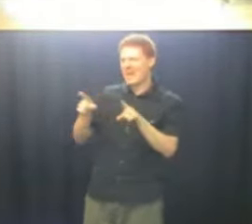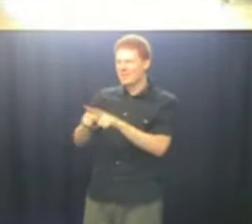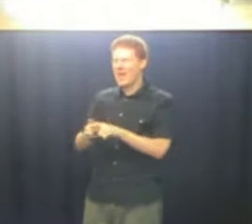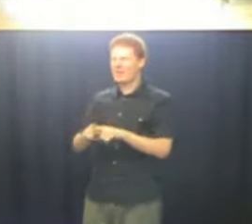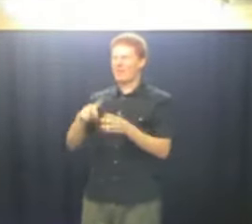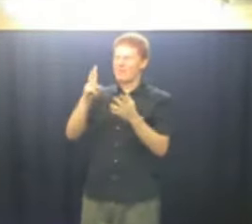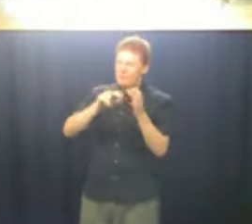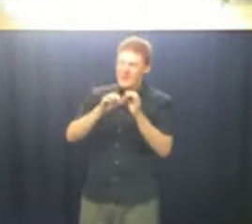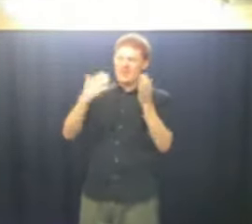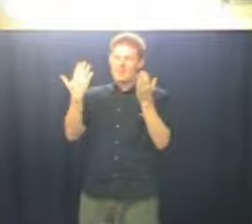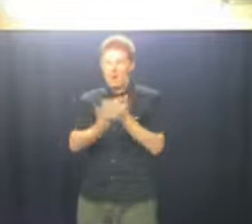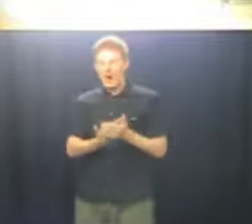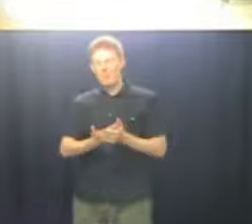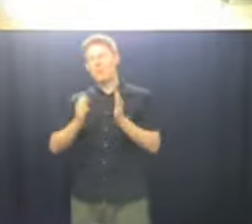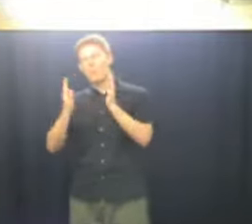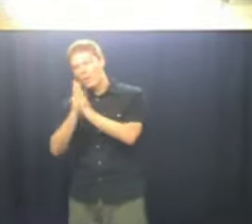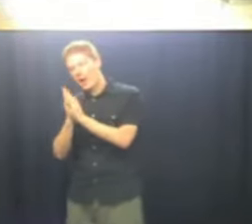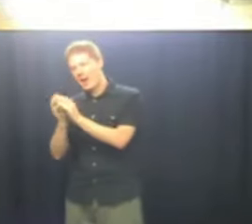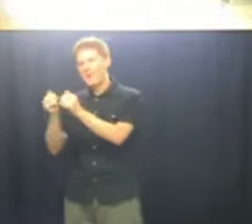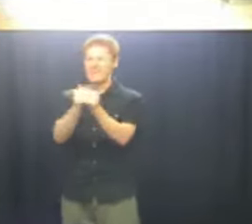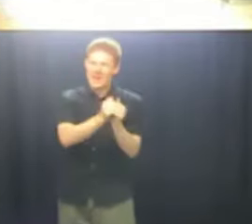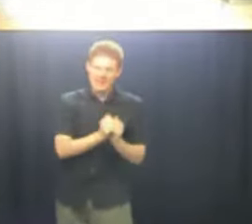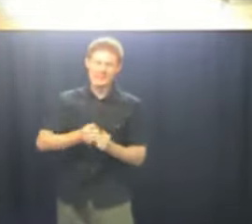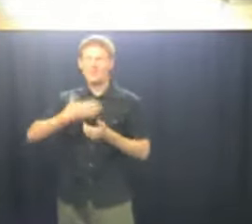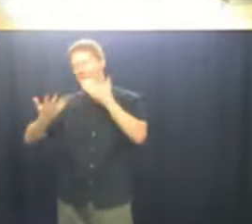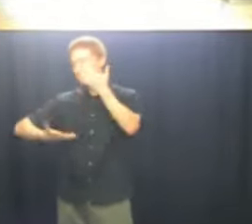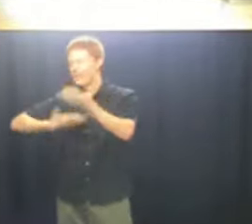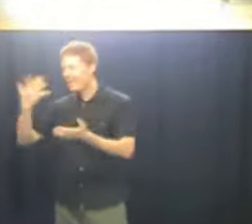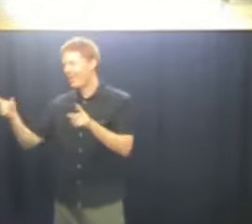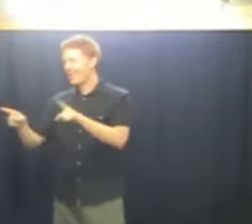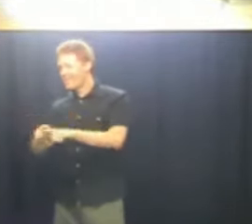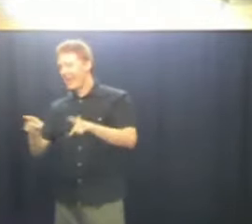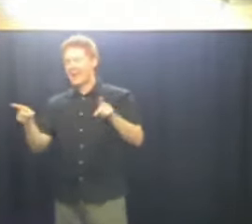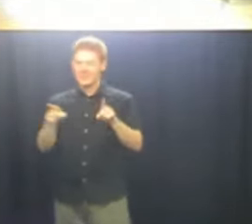They always say the same thing. Read the bible Pray, fellowship, and so on and so forth